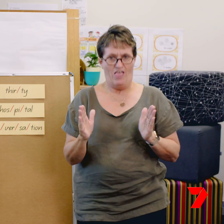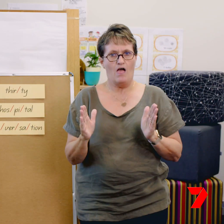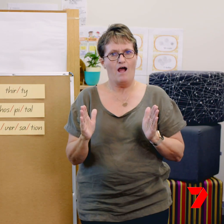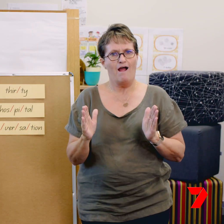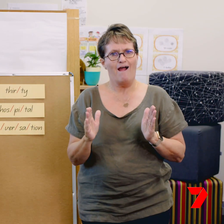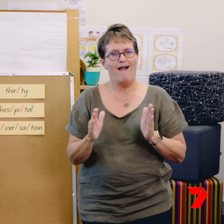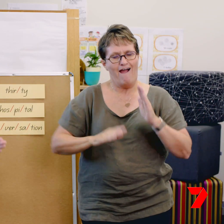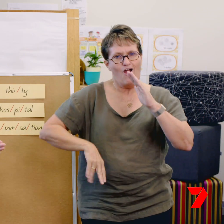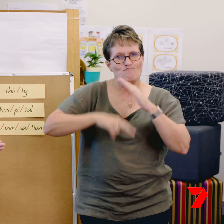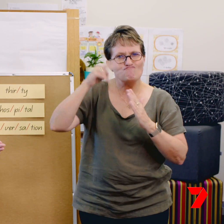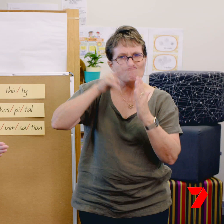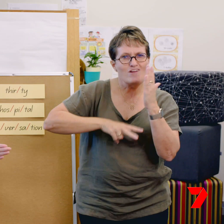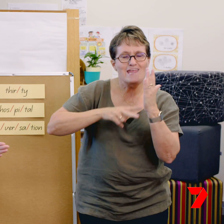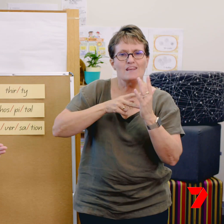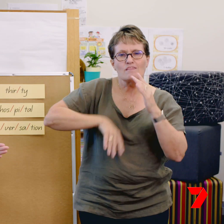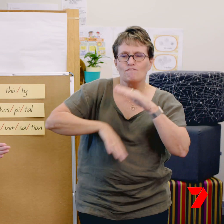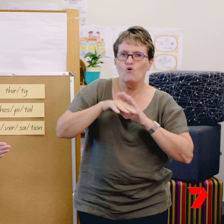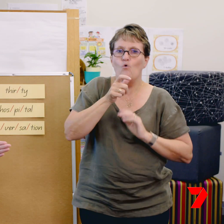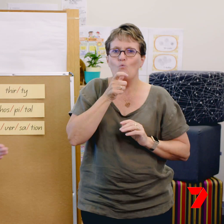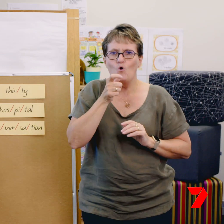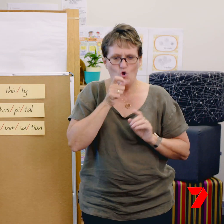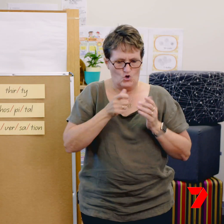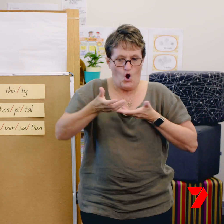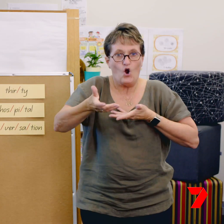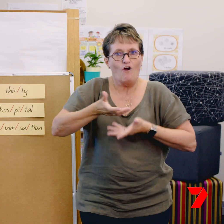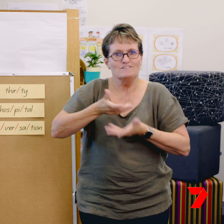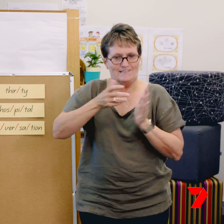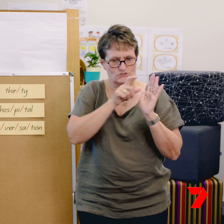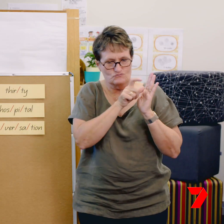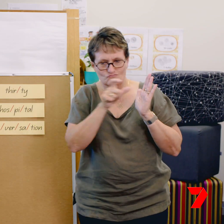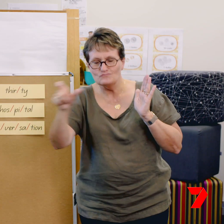to read the whole word: 'Conversation'.